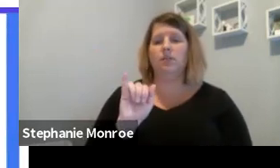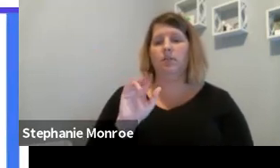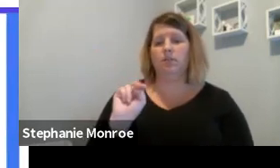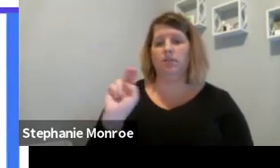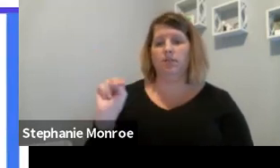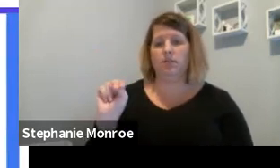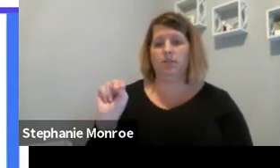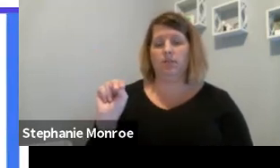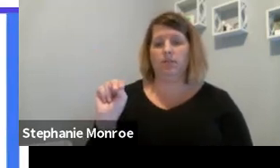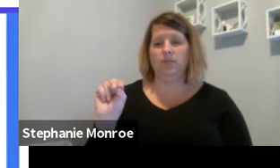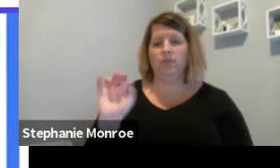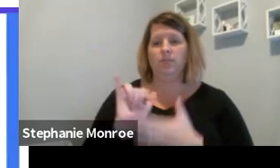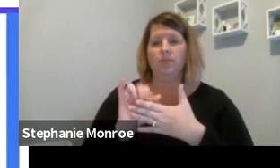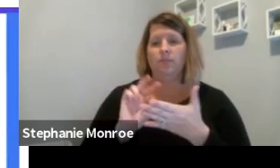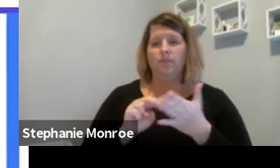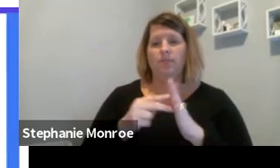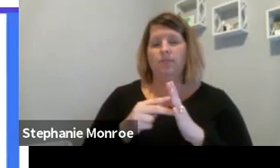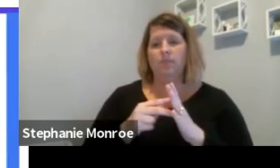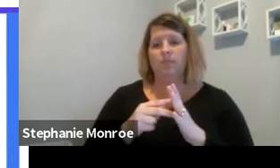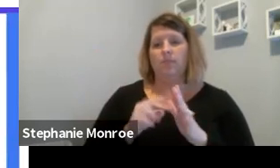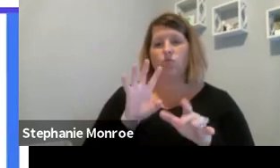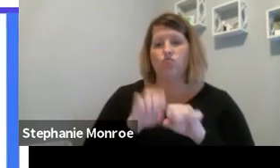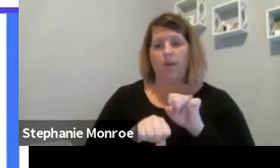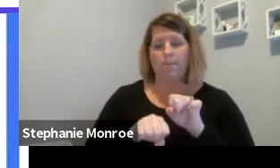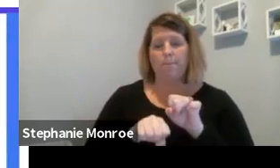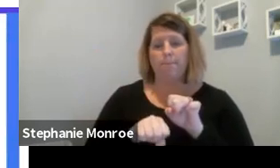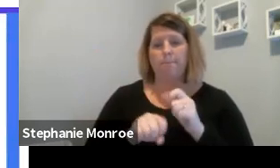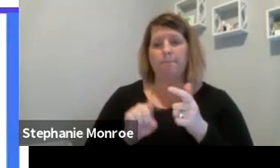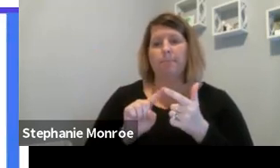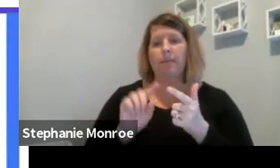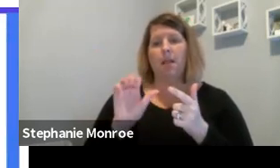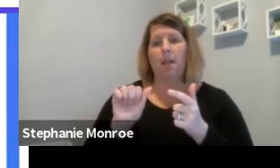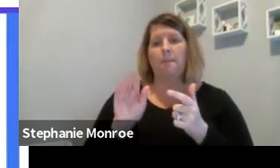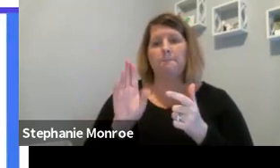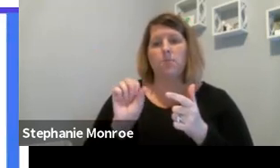which stands for Rape, Abuse, and Incest National Network.